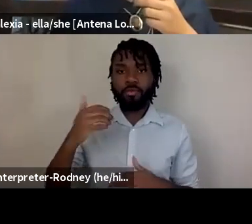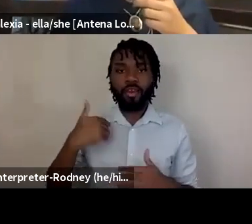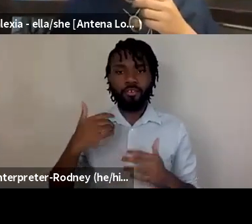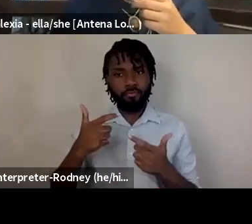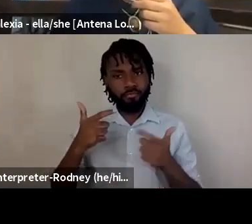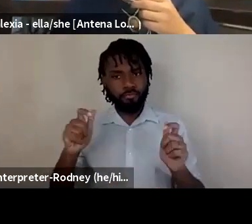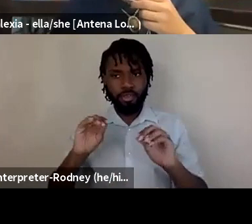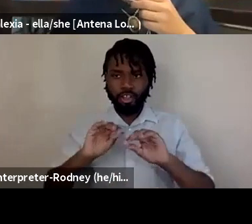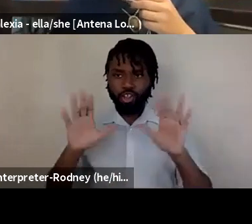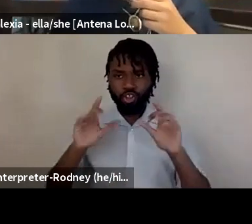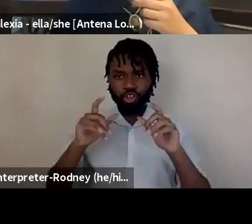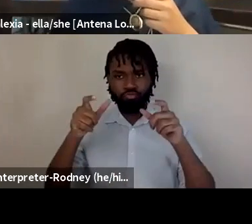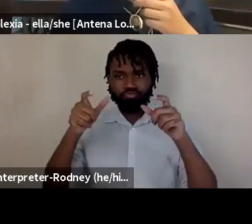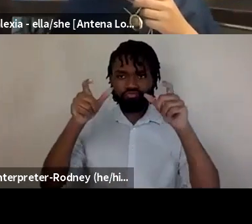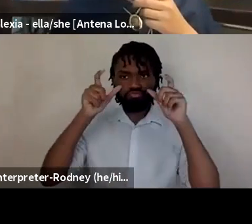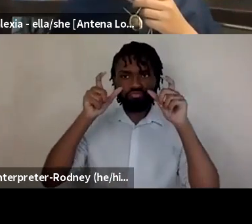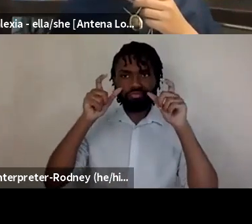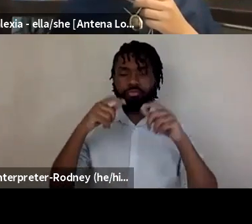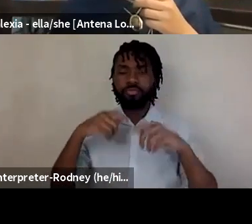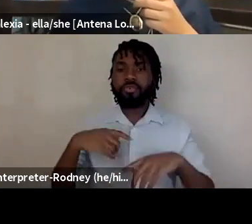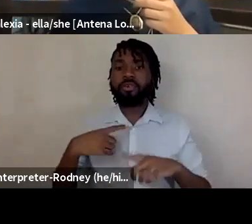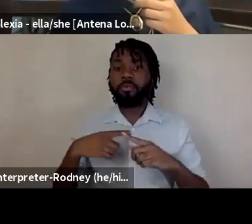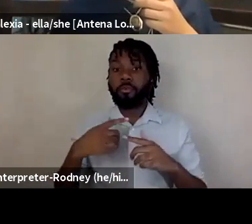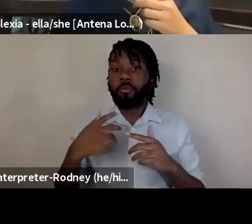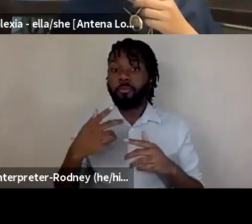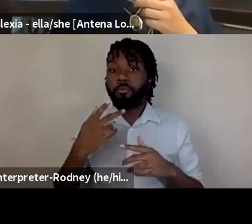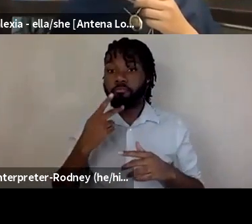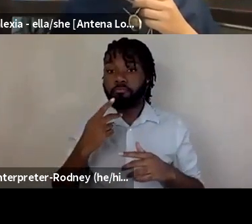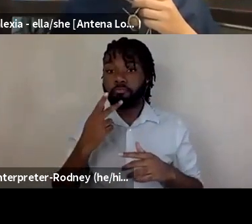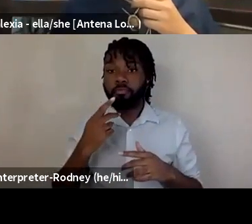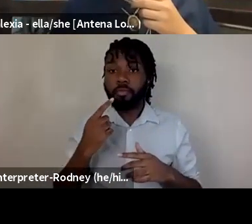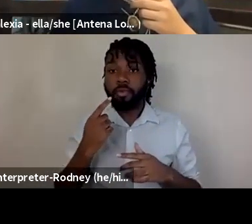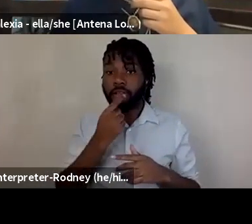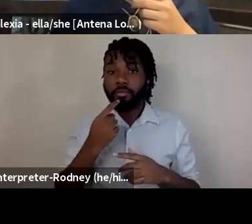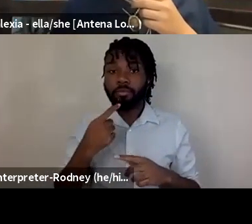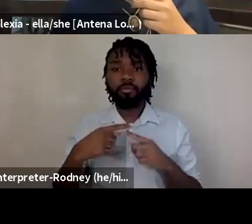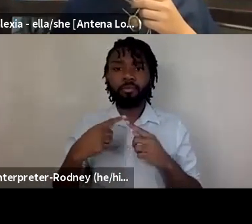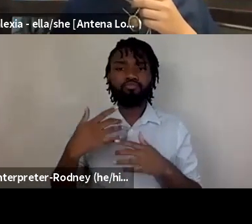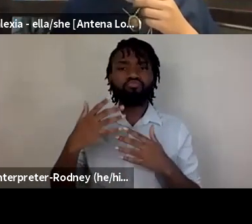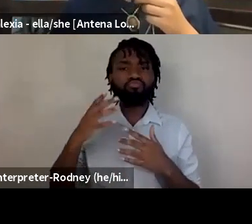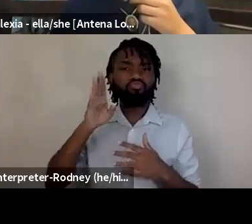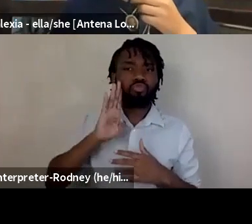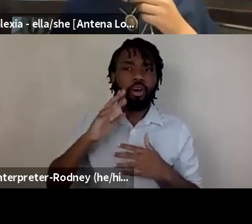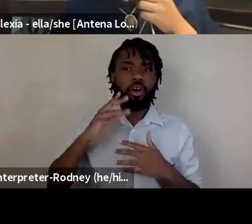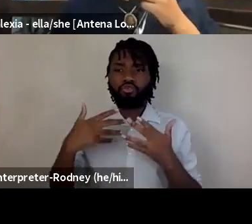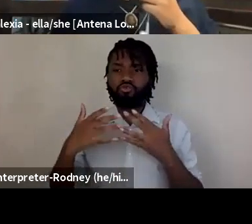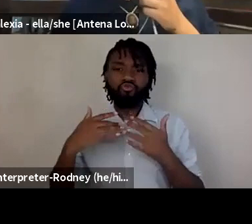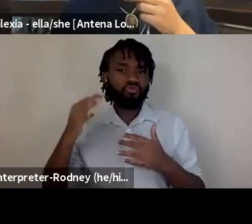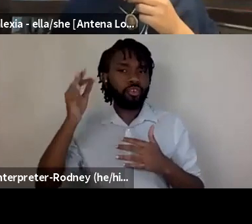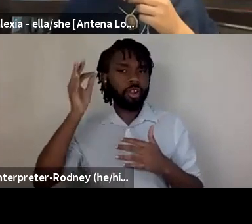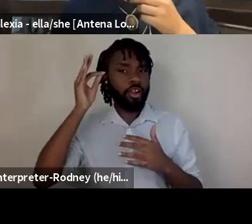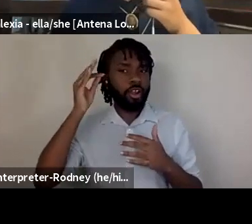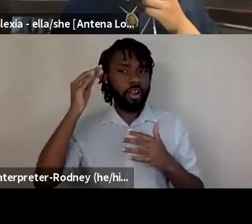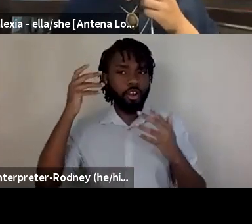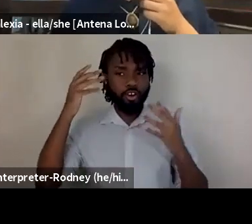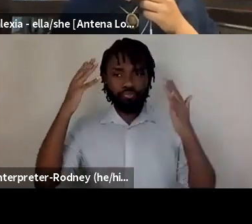and pink lipstick and brown and gray hair in an undercut. I am so thrilled to be hosting this panel